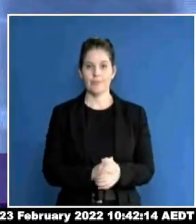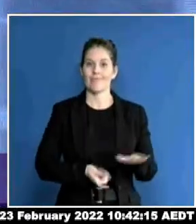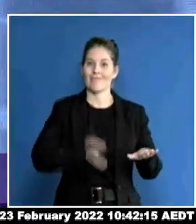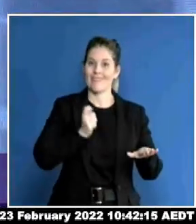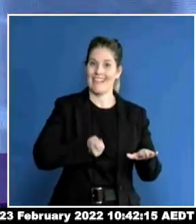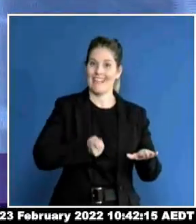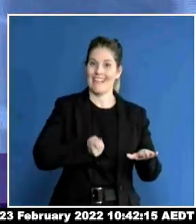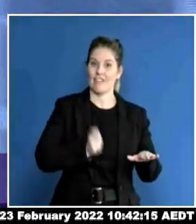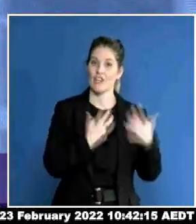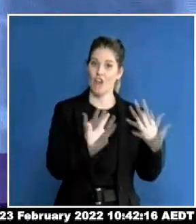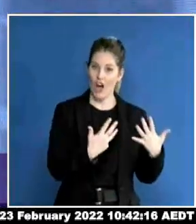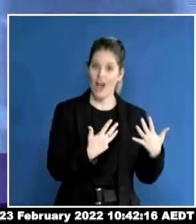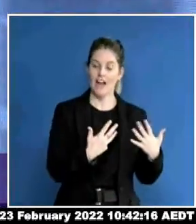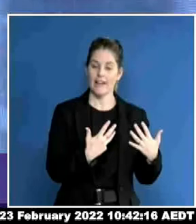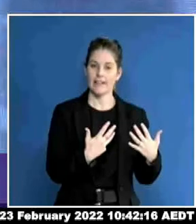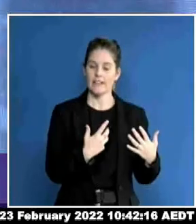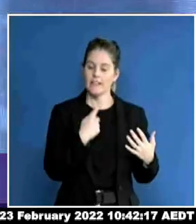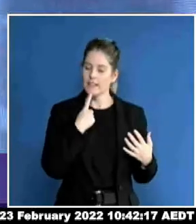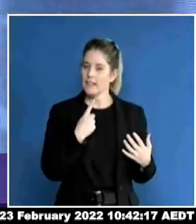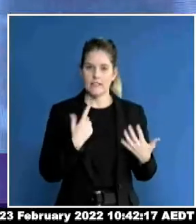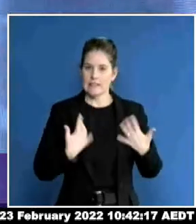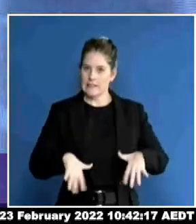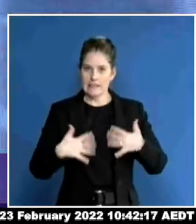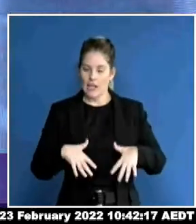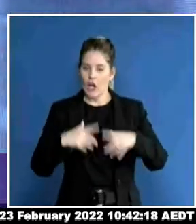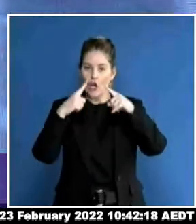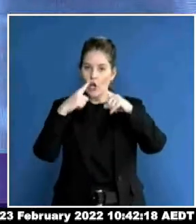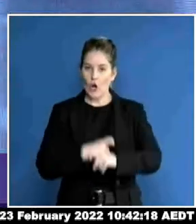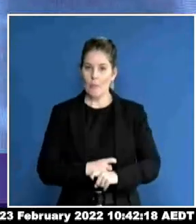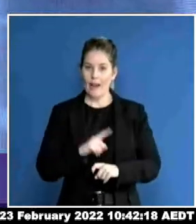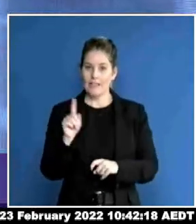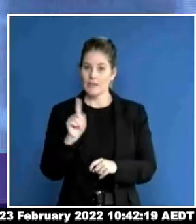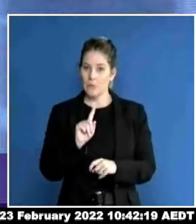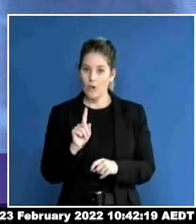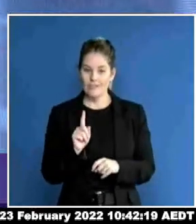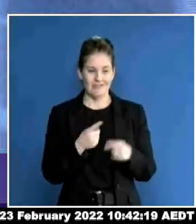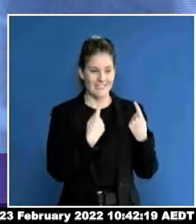interconnectedness of the different government programs which make it difficult